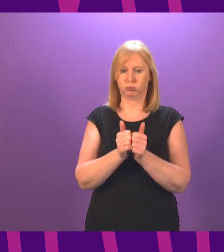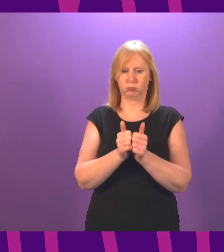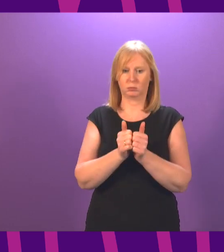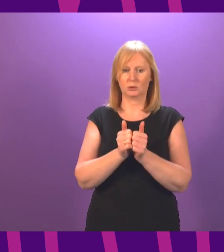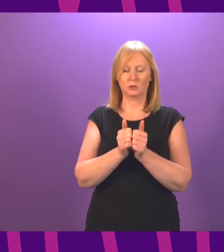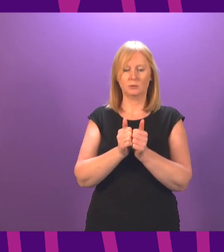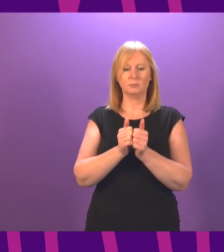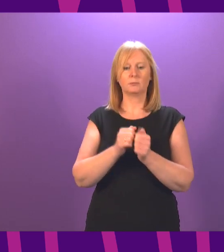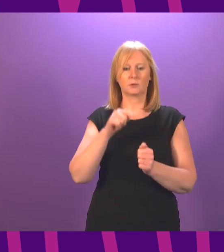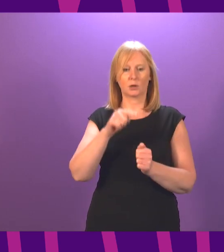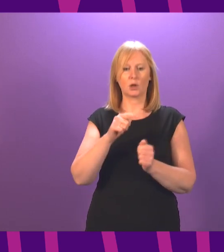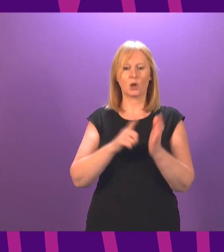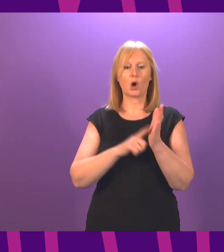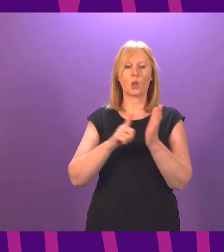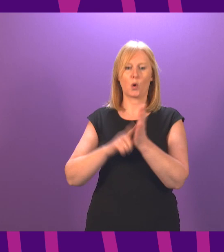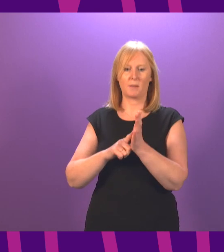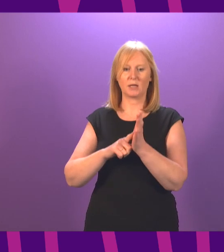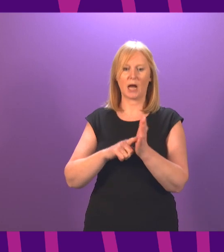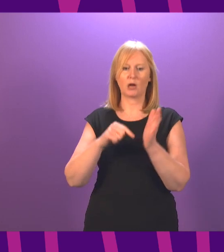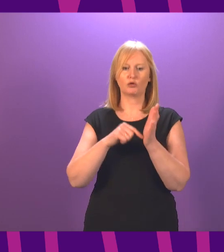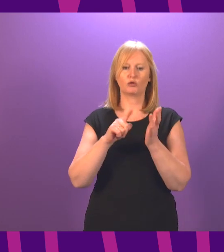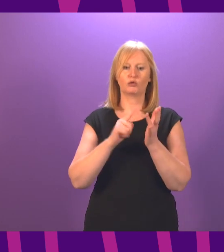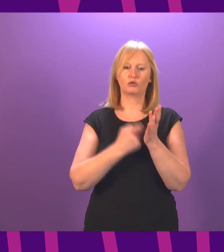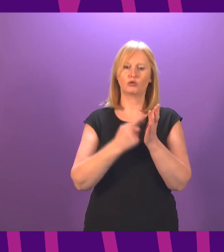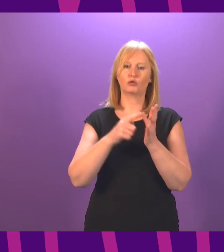Lomond and the Trossachs National Park Authority is the planning authority, and it will be